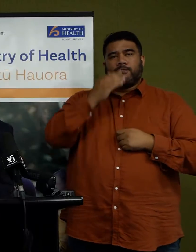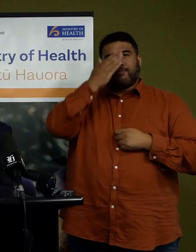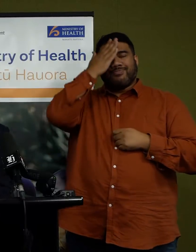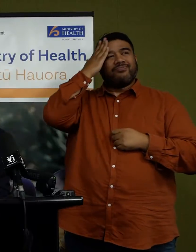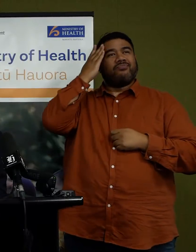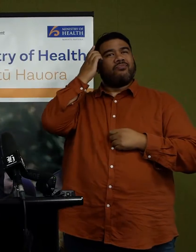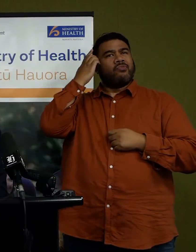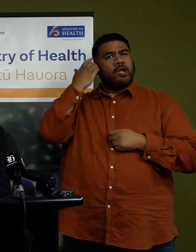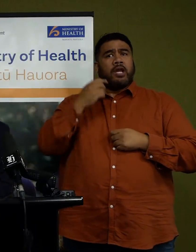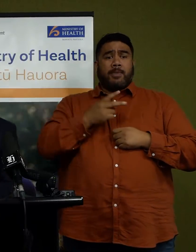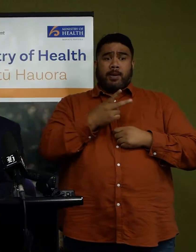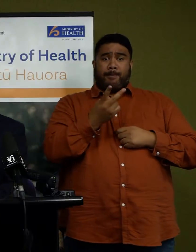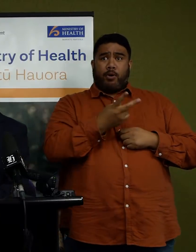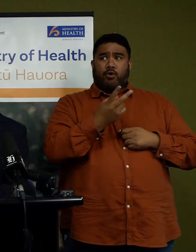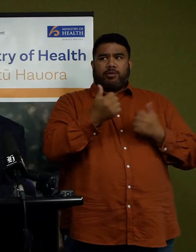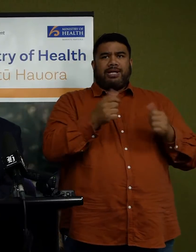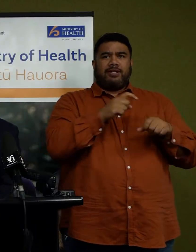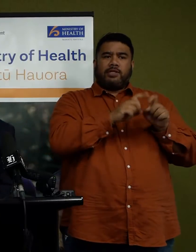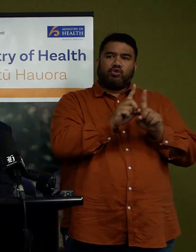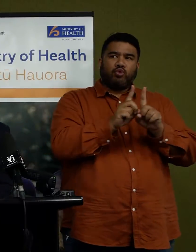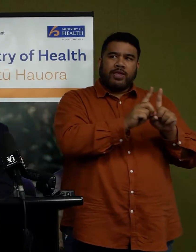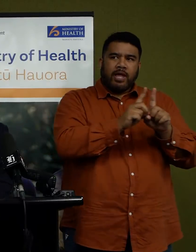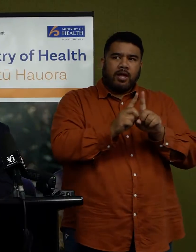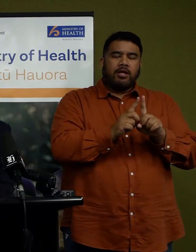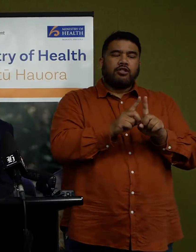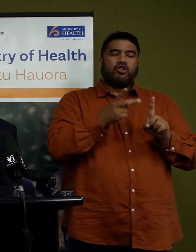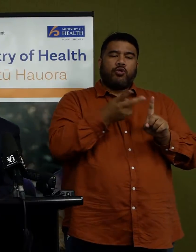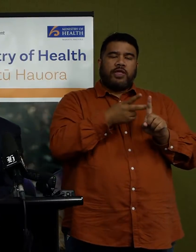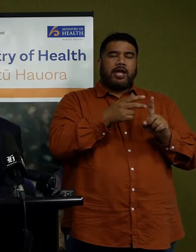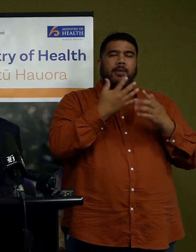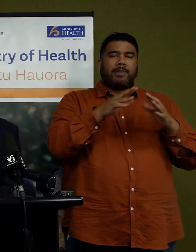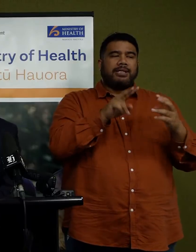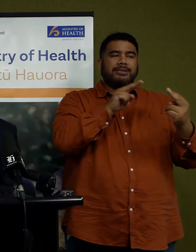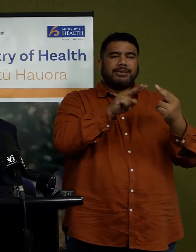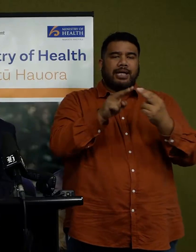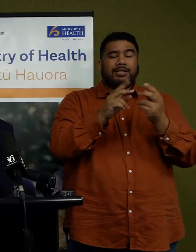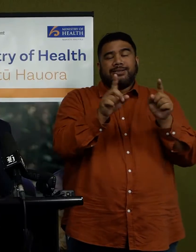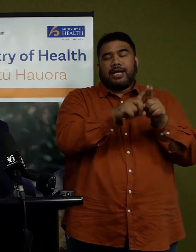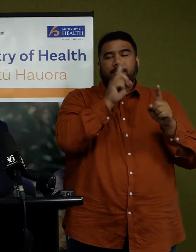of the contacts for both the person and their partner. Just in terms of ,, how do you